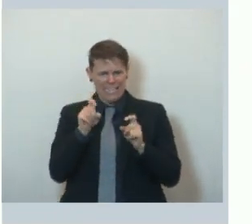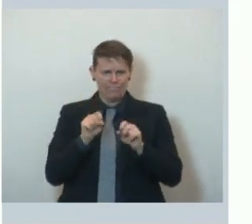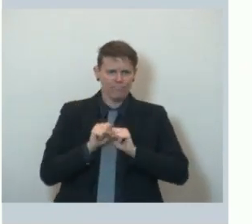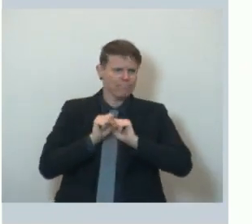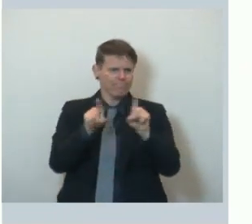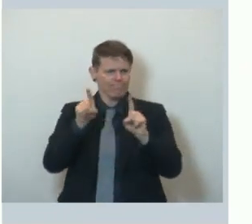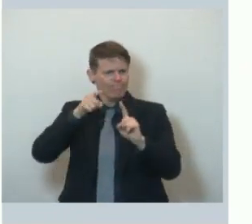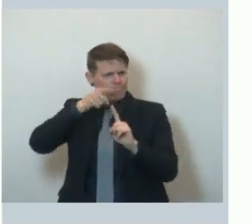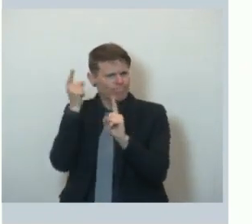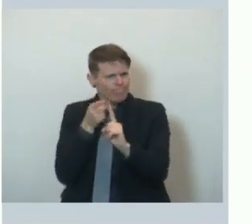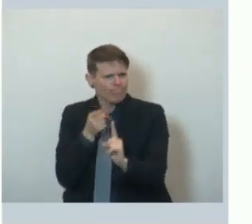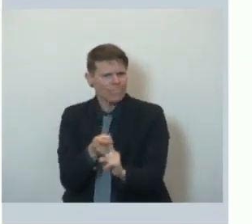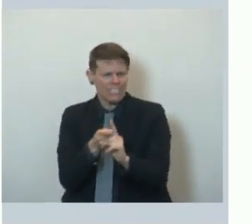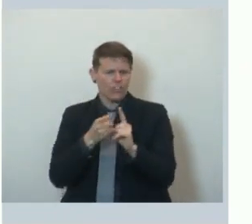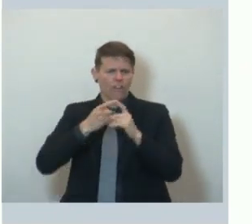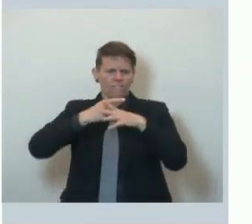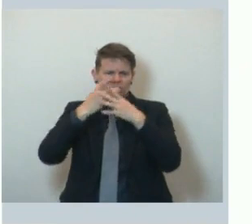THEY’RE YOUR IF YOU’RE LIKE ME HERE.